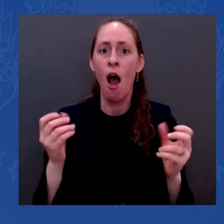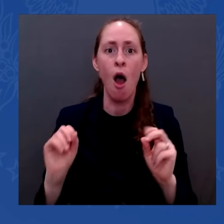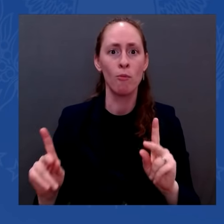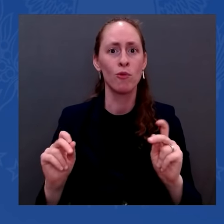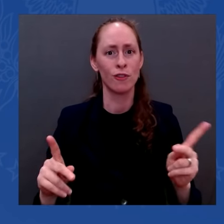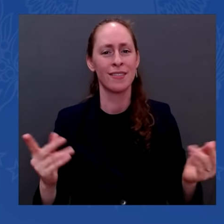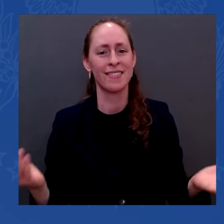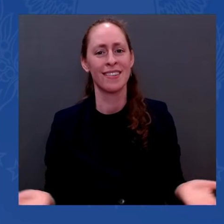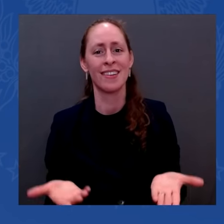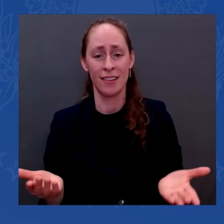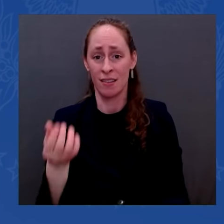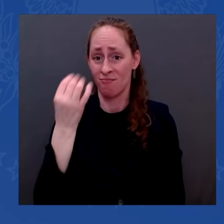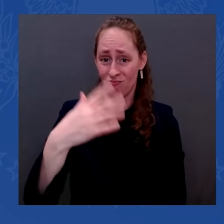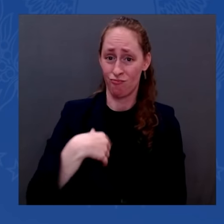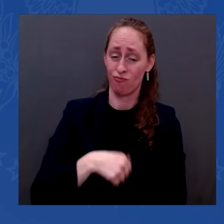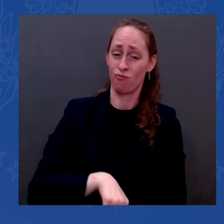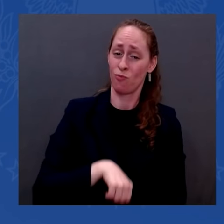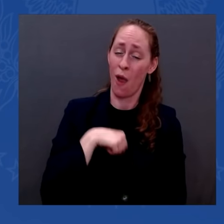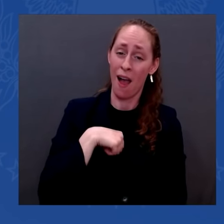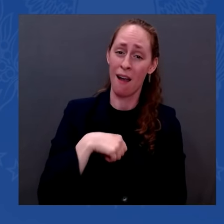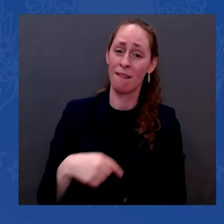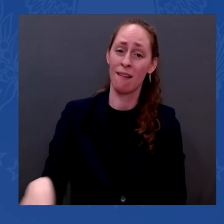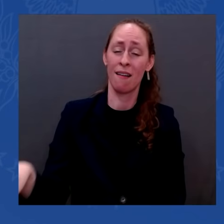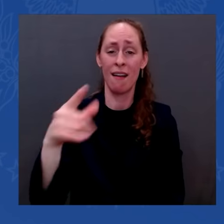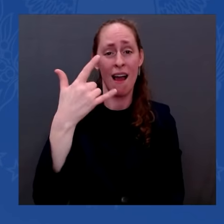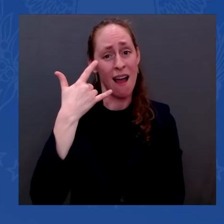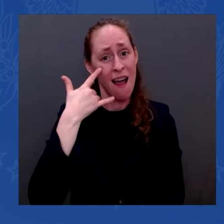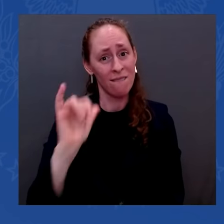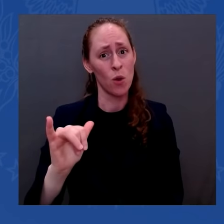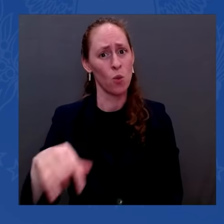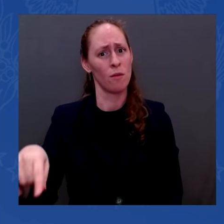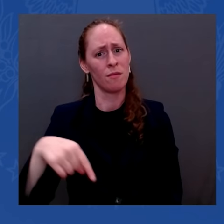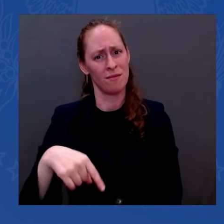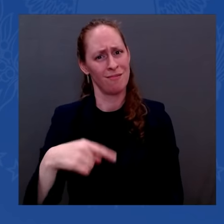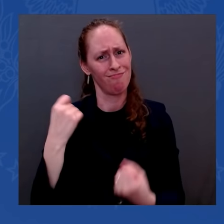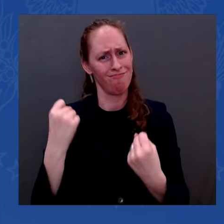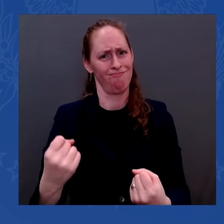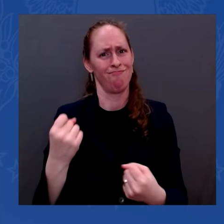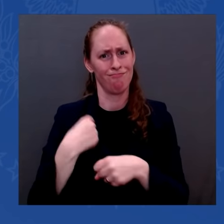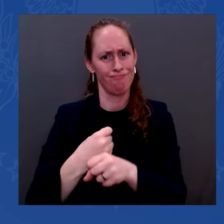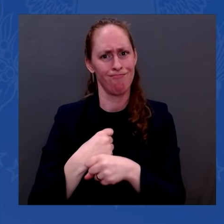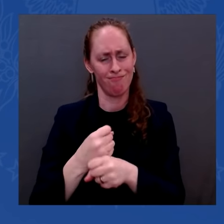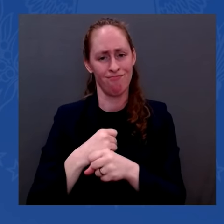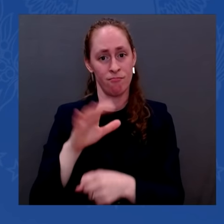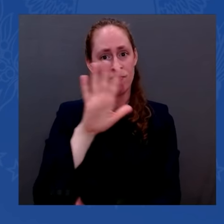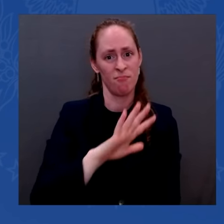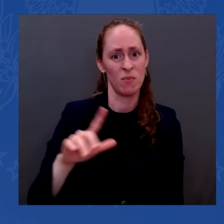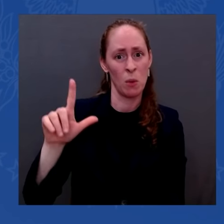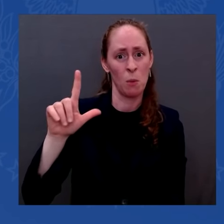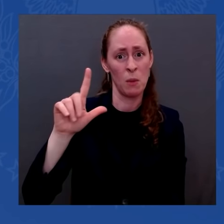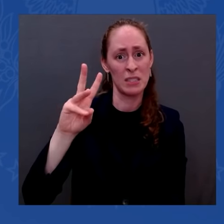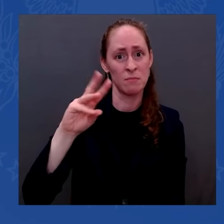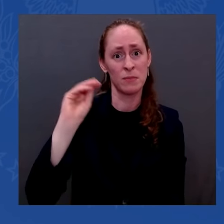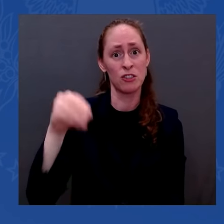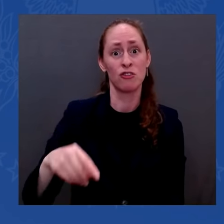Twenty-six percent of your jobs -- American jobs came out of California in December -- twenty-six percent.